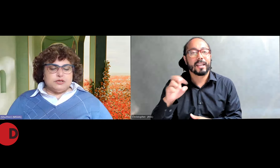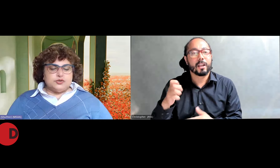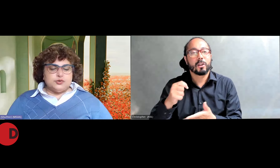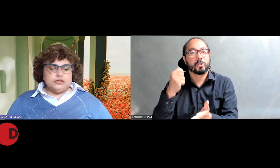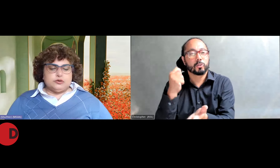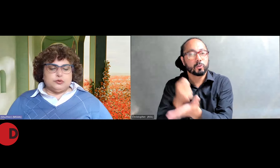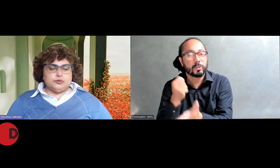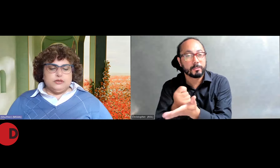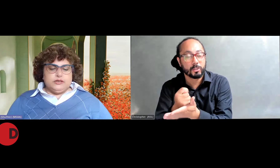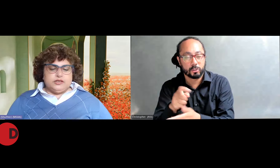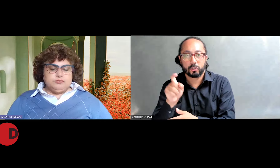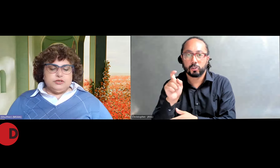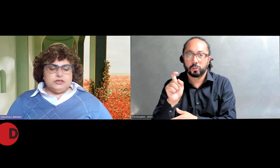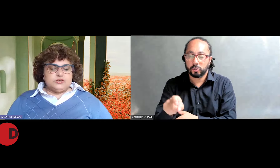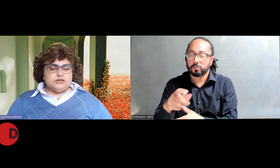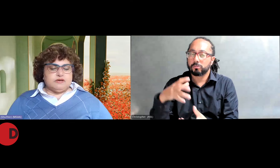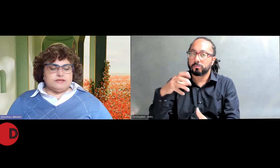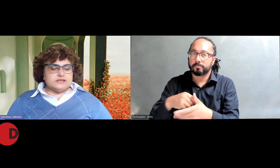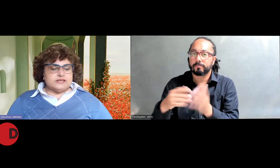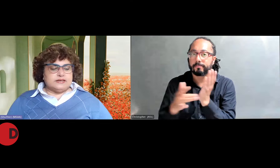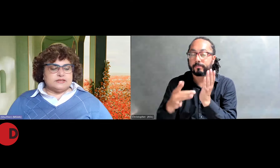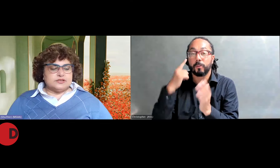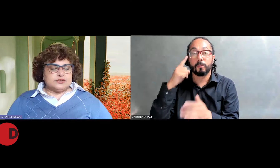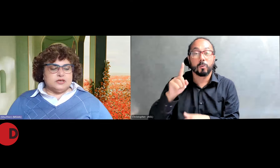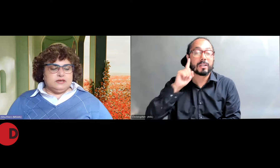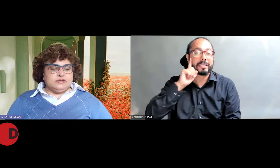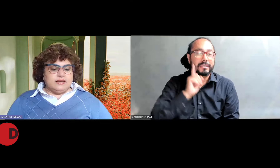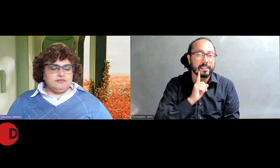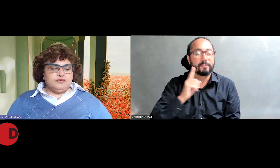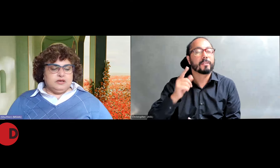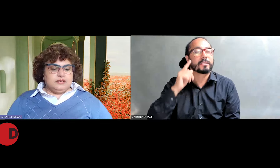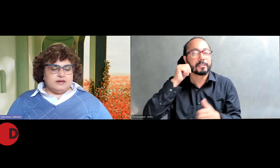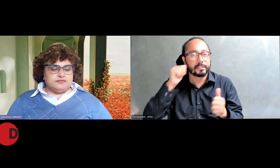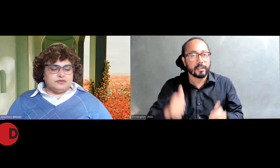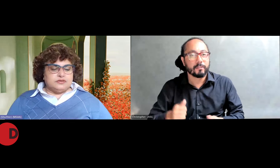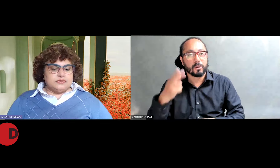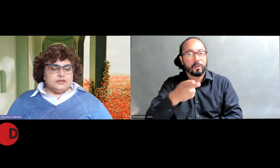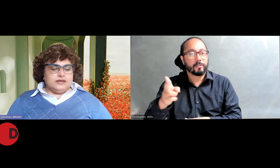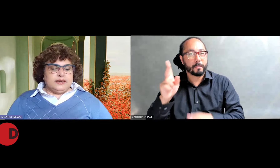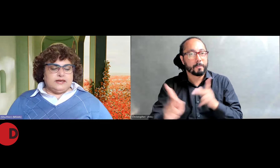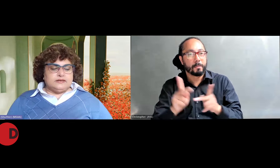include communication devices that assist deaf, deafened and/or